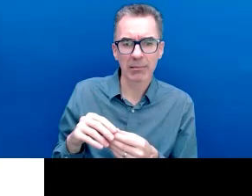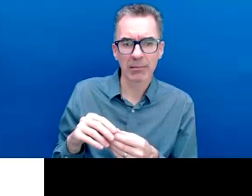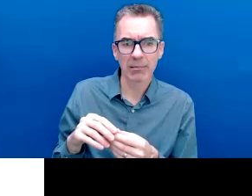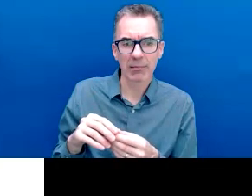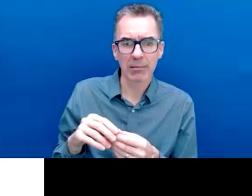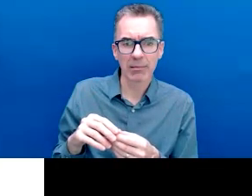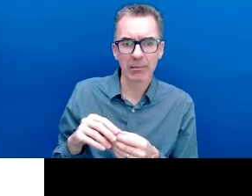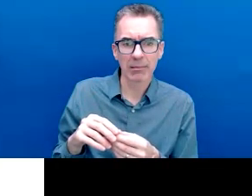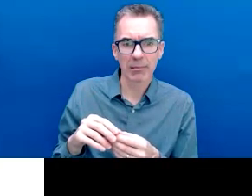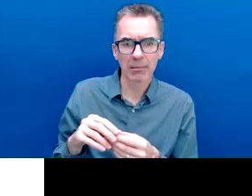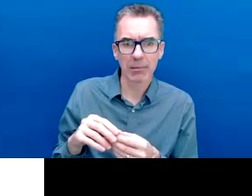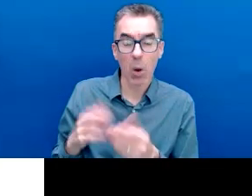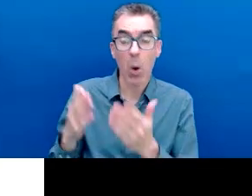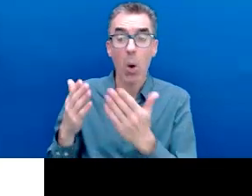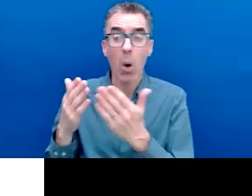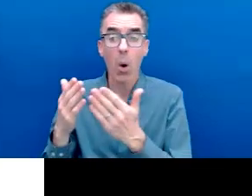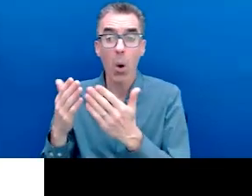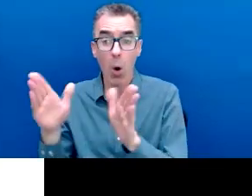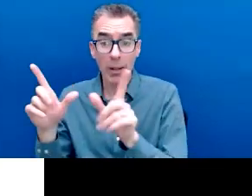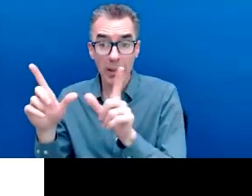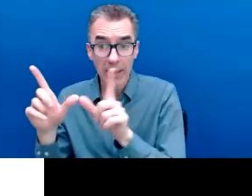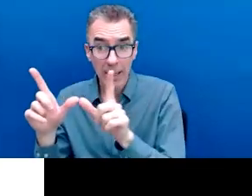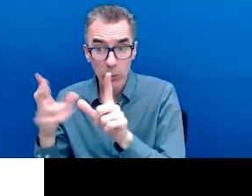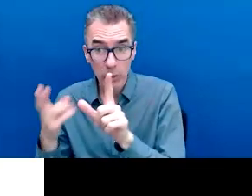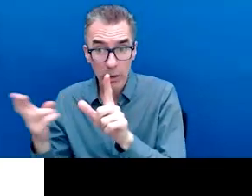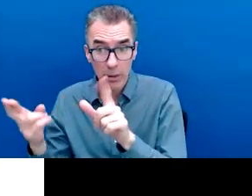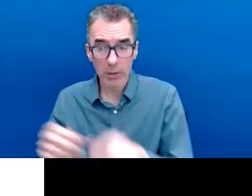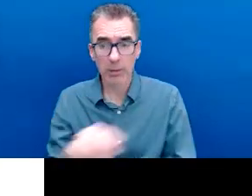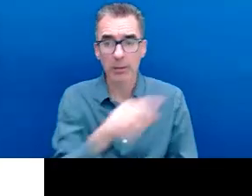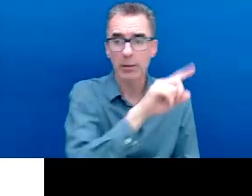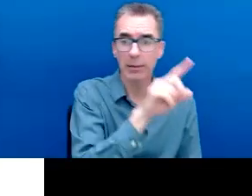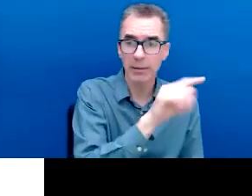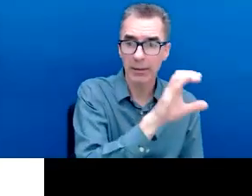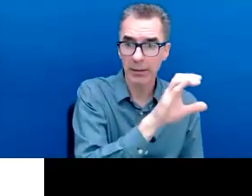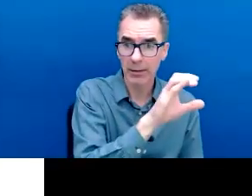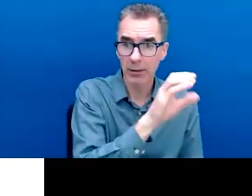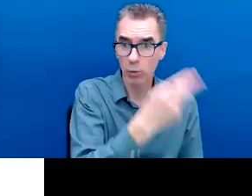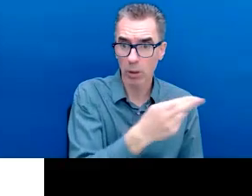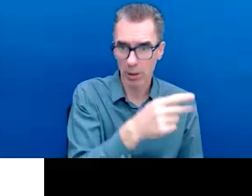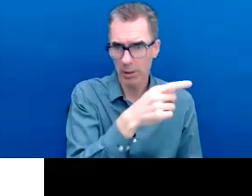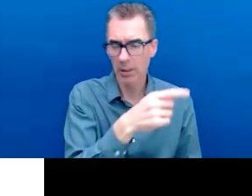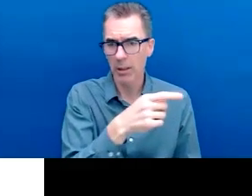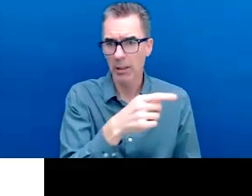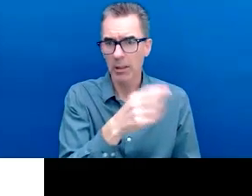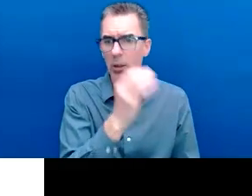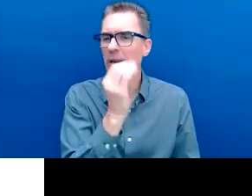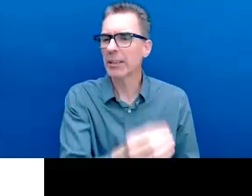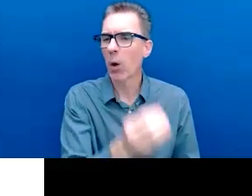between openly licensed resources and ZTC resources or zero cost resources.